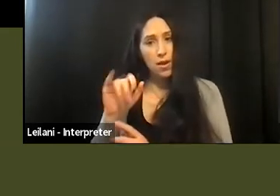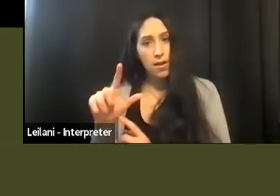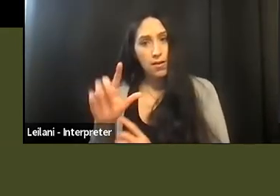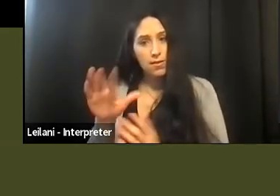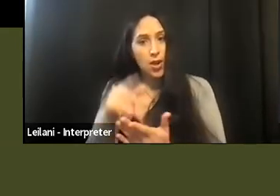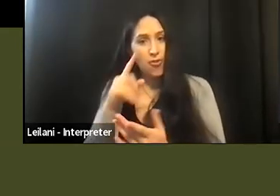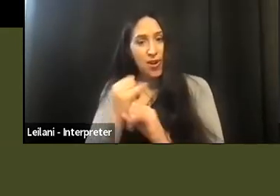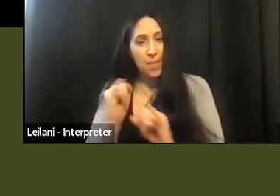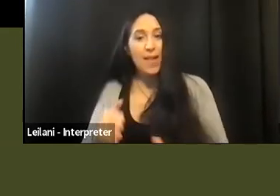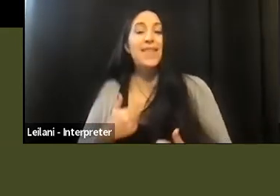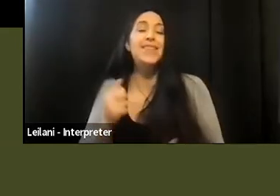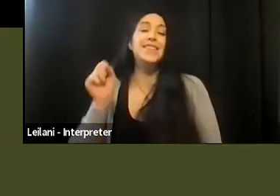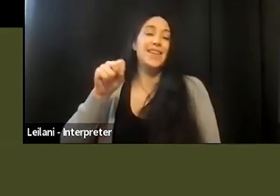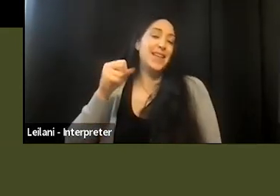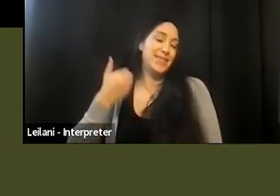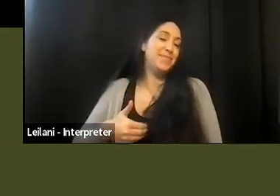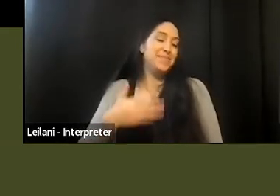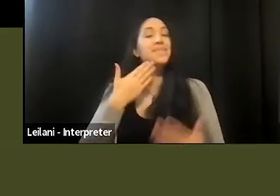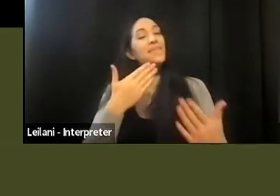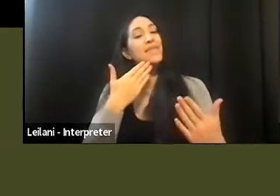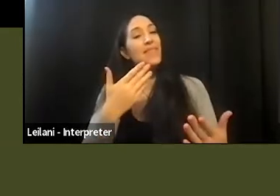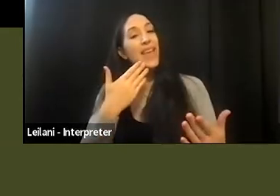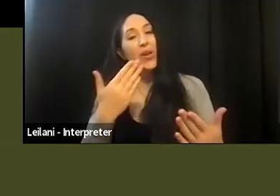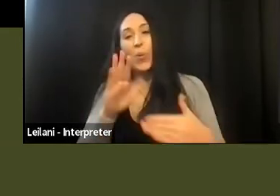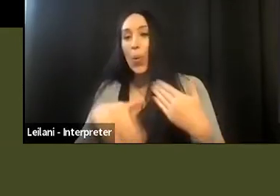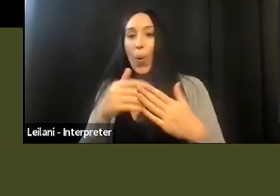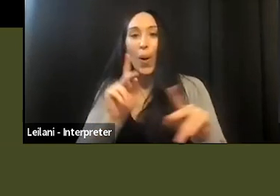[Alison] Yes, I will be. So thank you everybody who presented today.